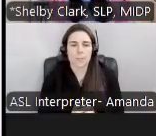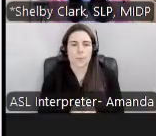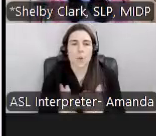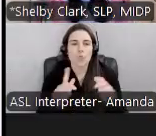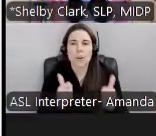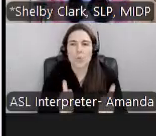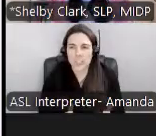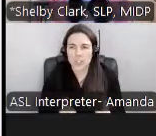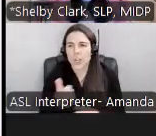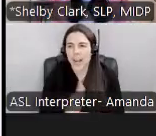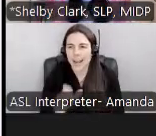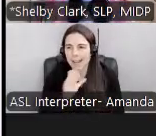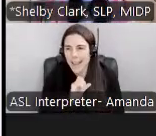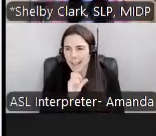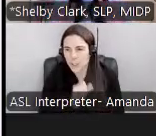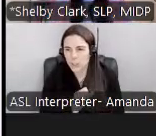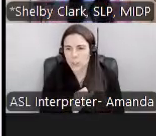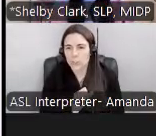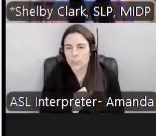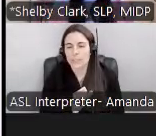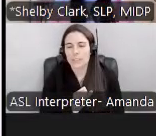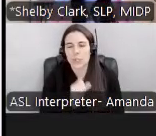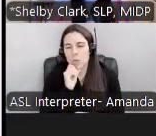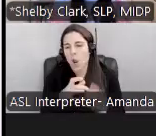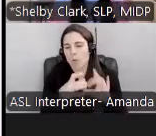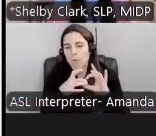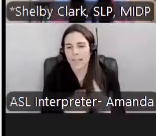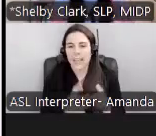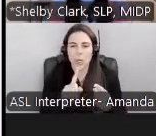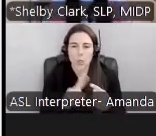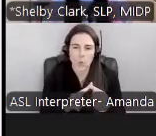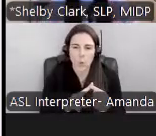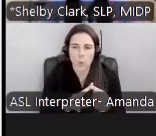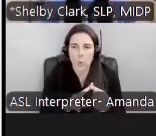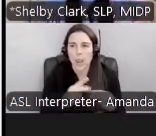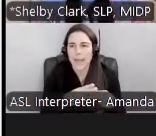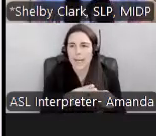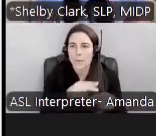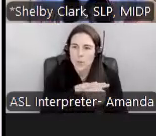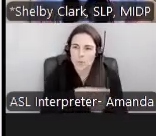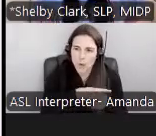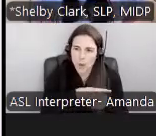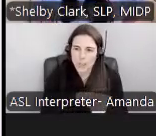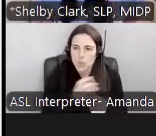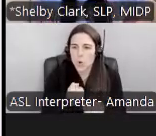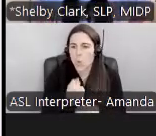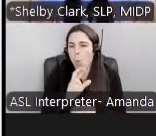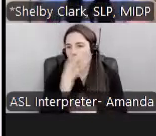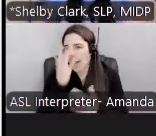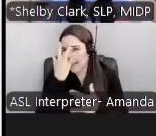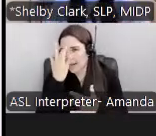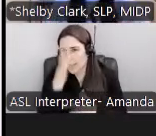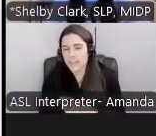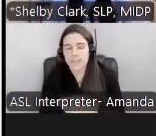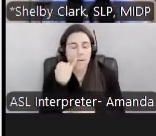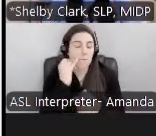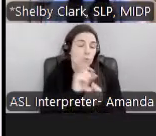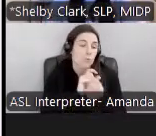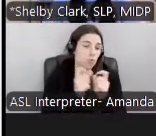stressor or illness, because obviously we all know if there's a temporary stressor or change or illness, you're going to see